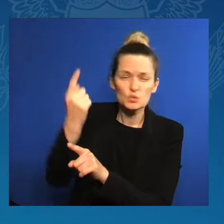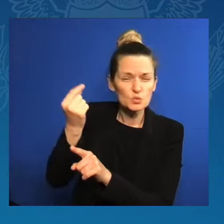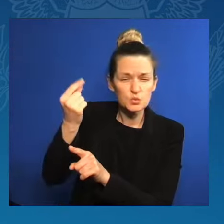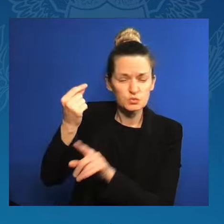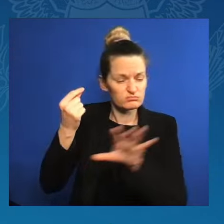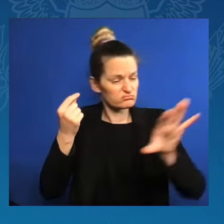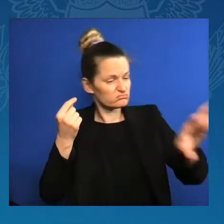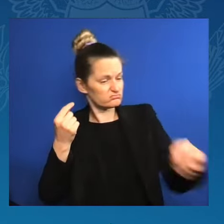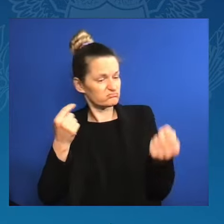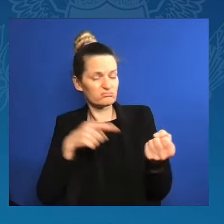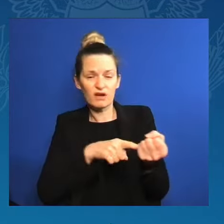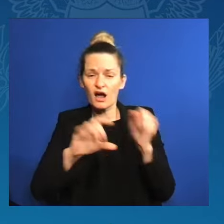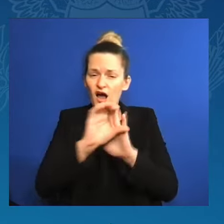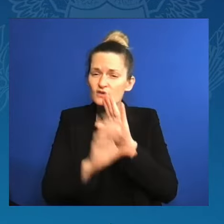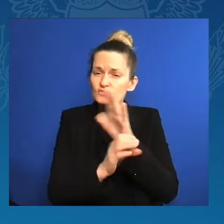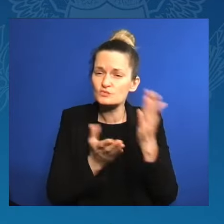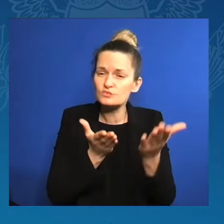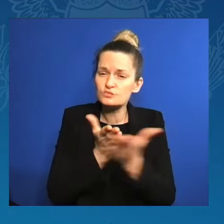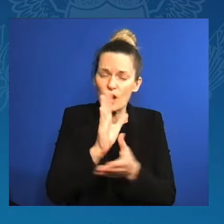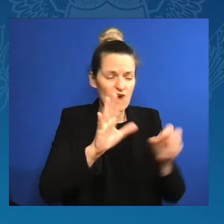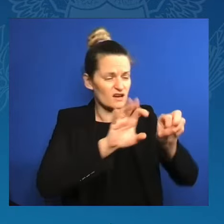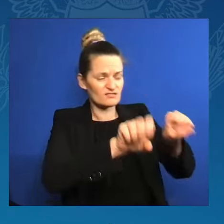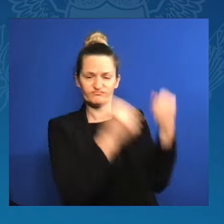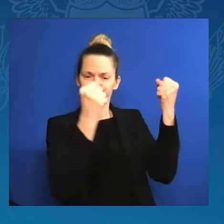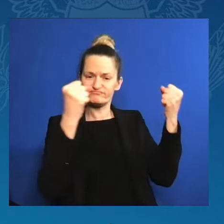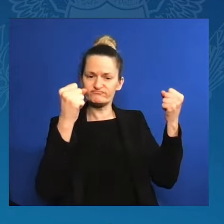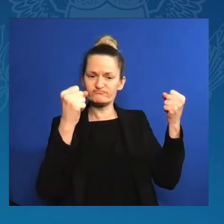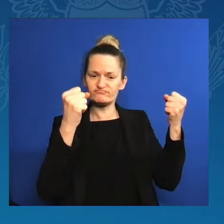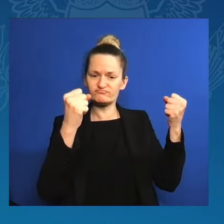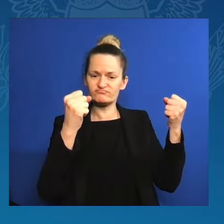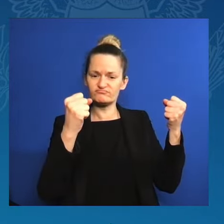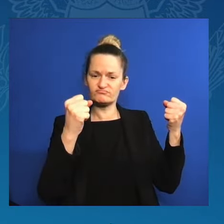from the people of America, from the women of America.